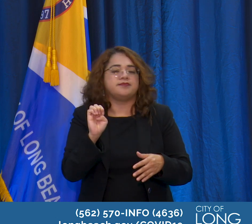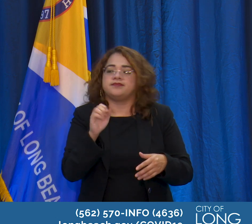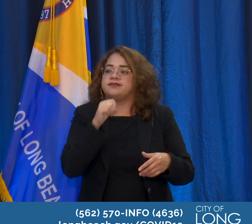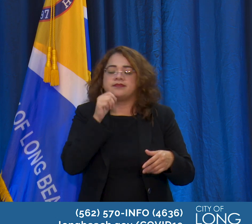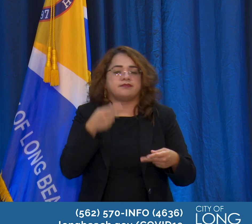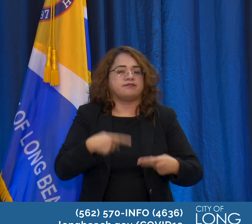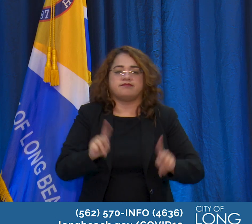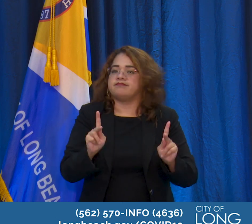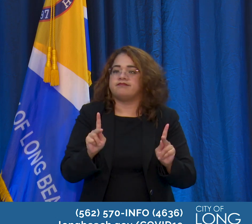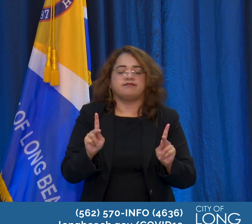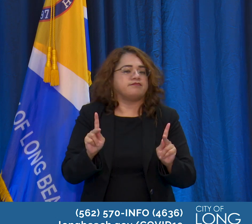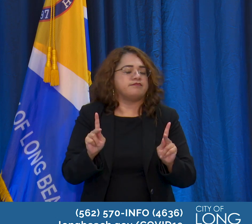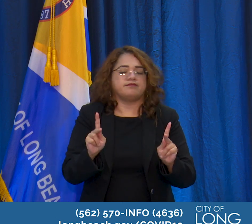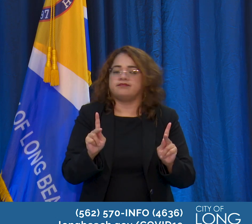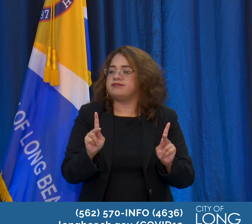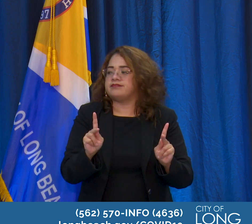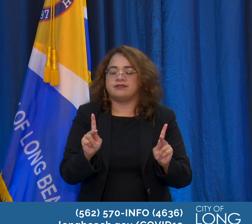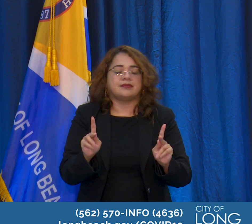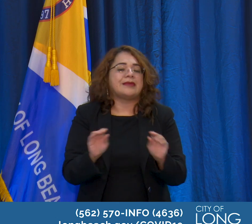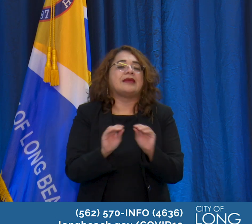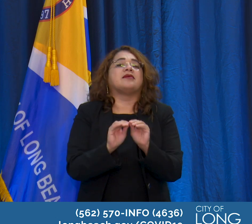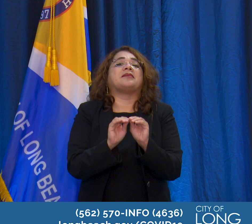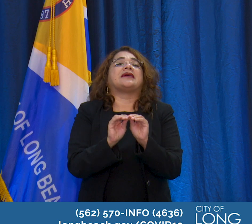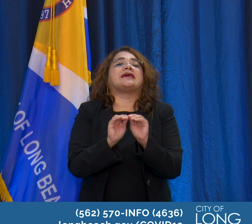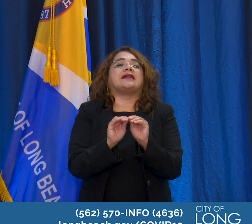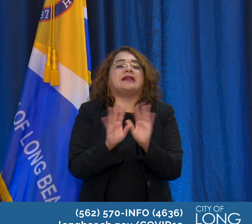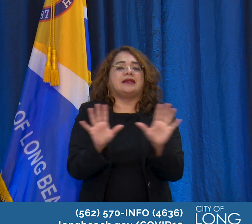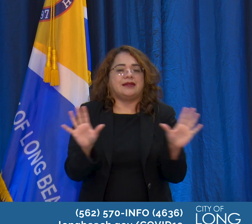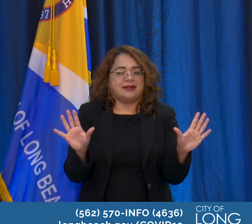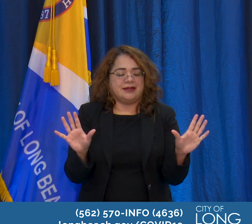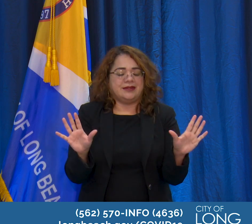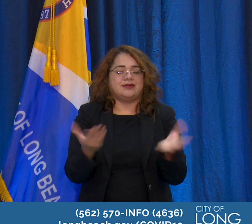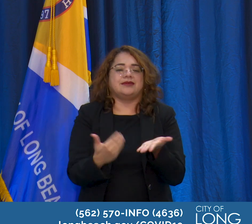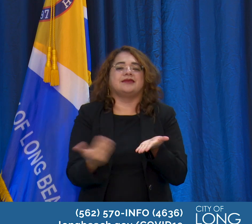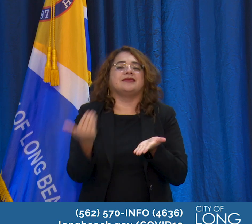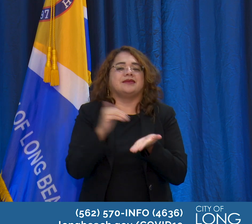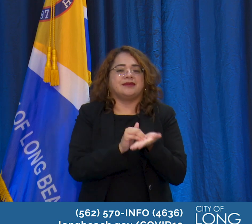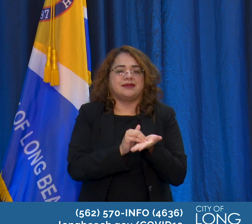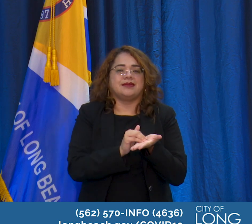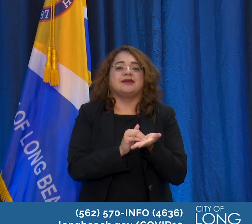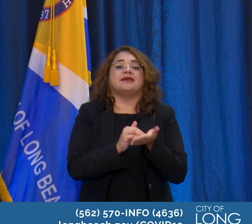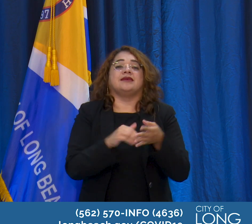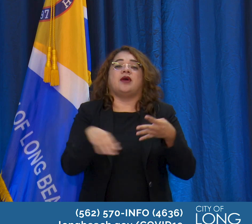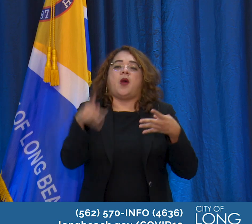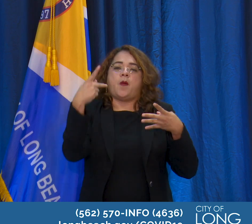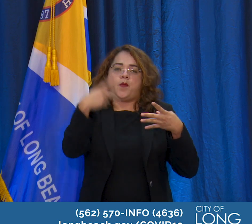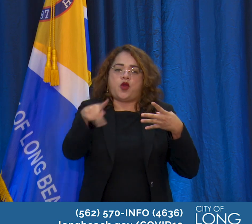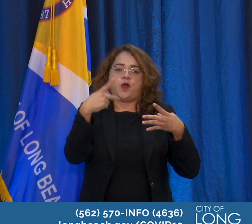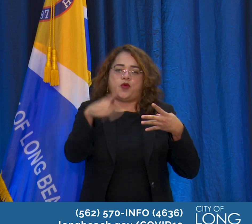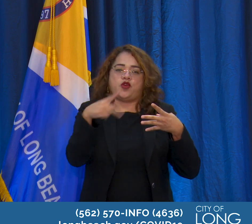in our category. So I just want to be very clear that we are in this category, and correct me if I'm wrong